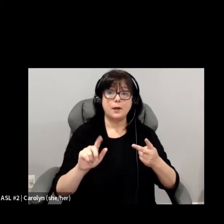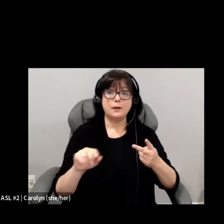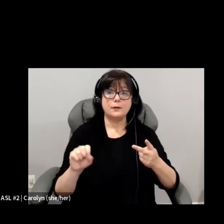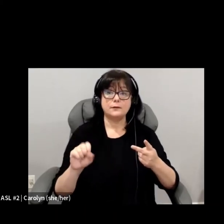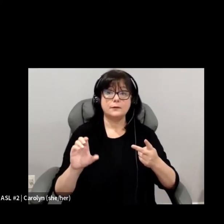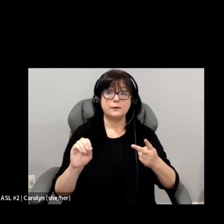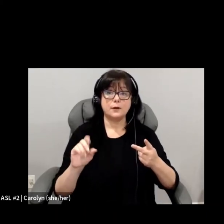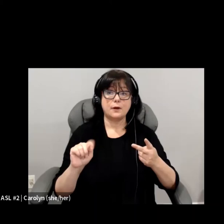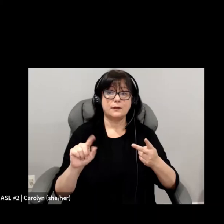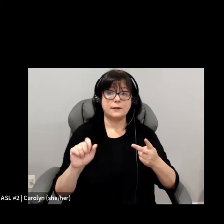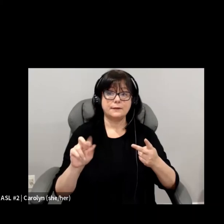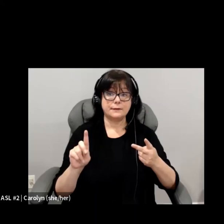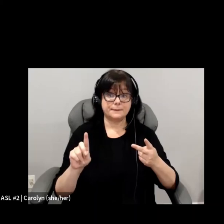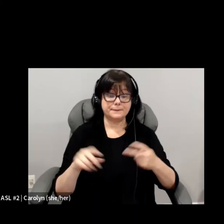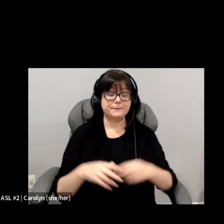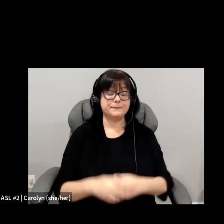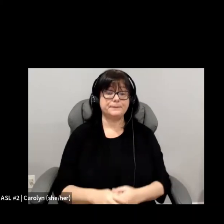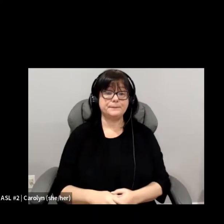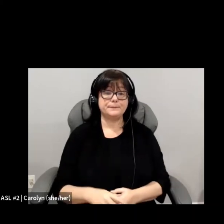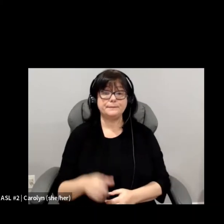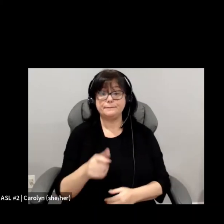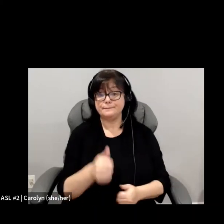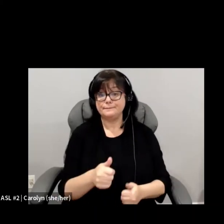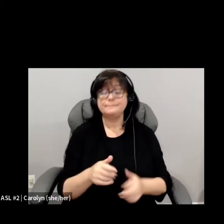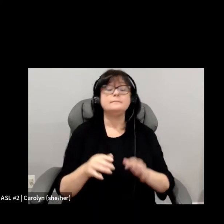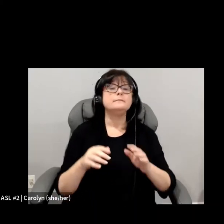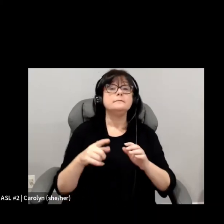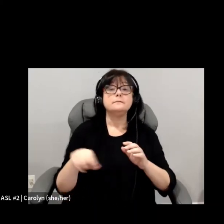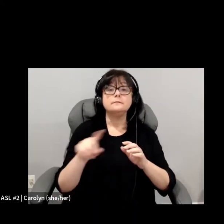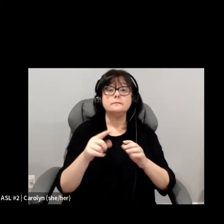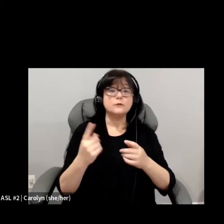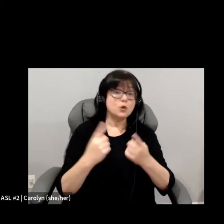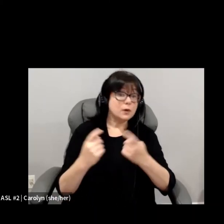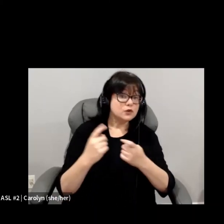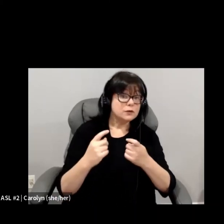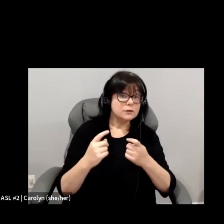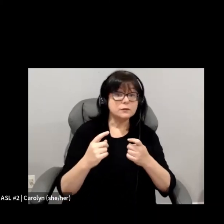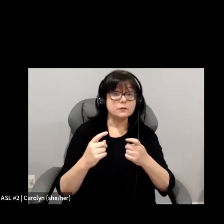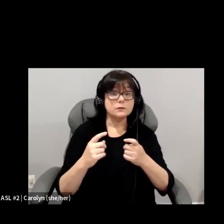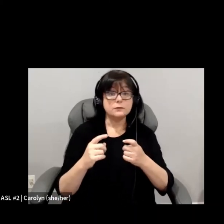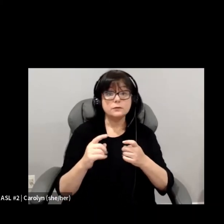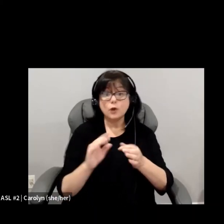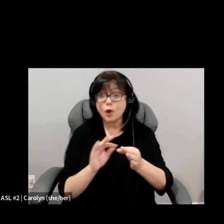QUESTIONS OR COMMENTS?